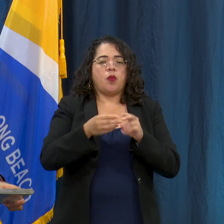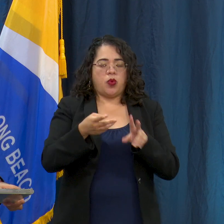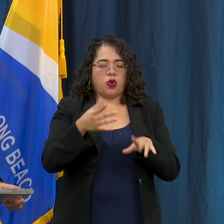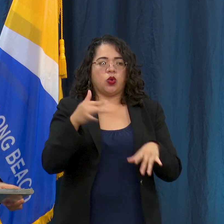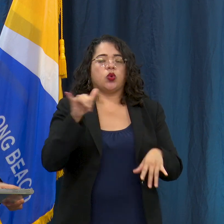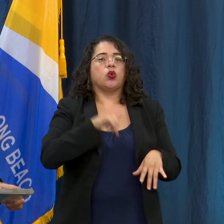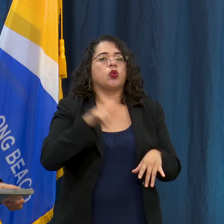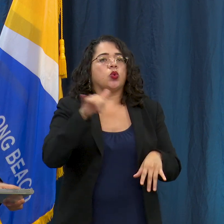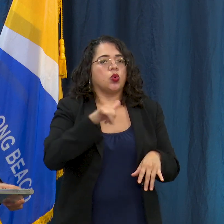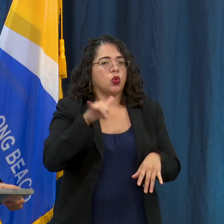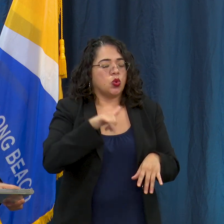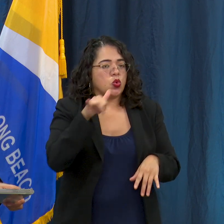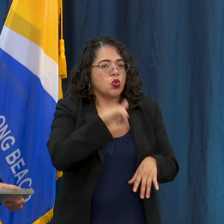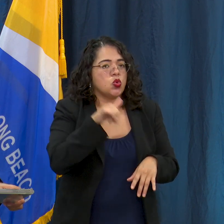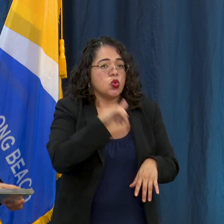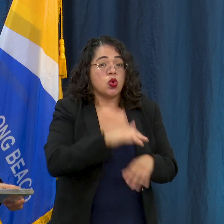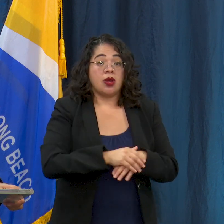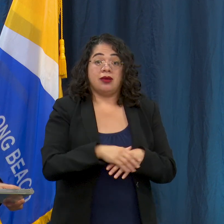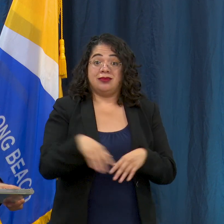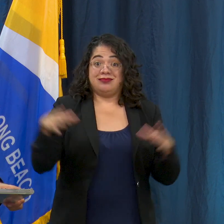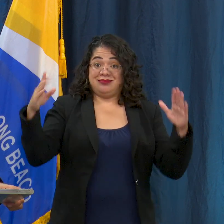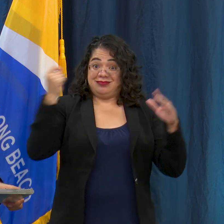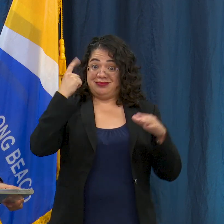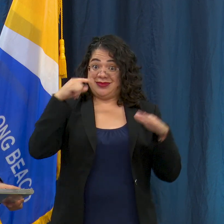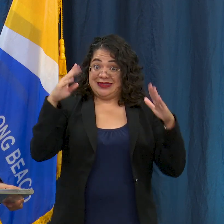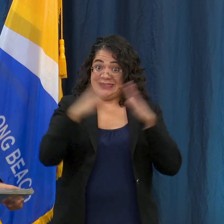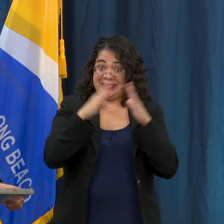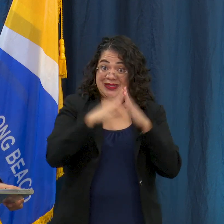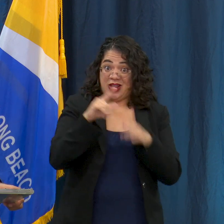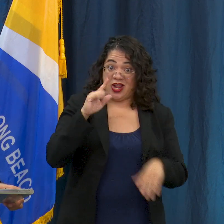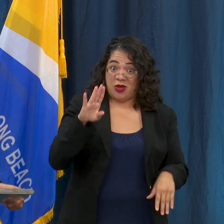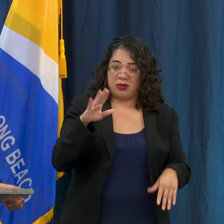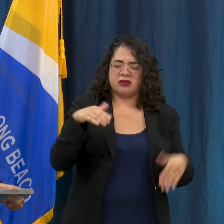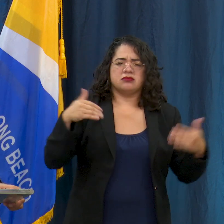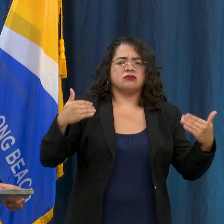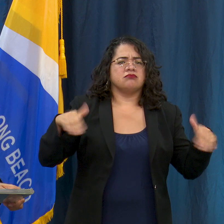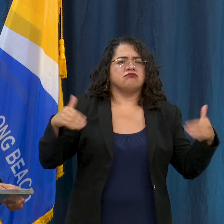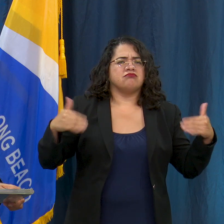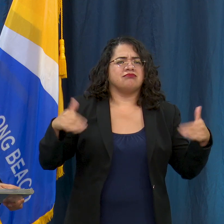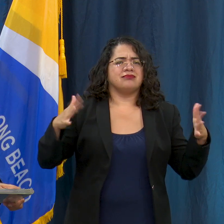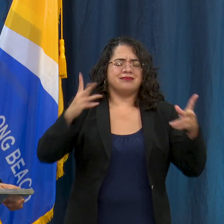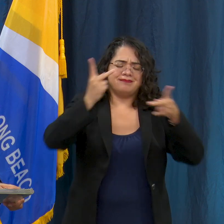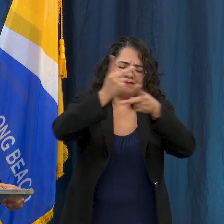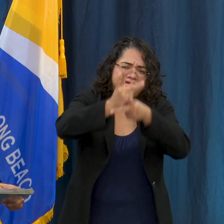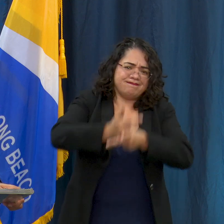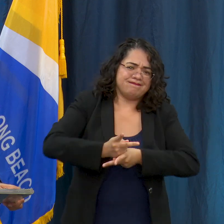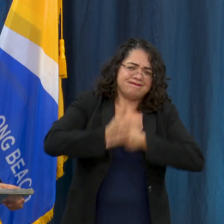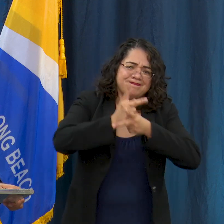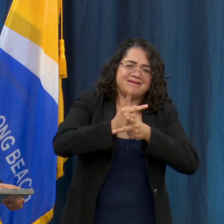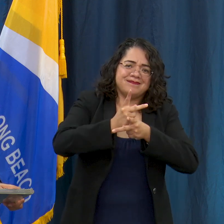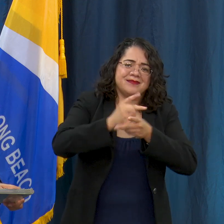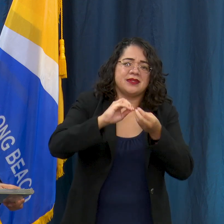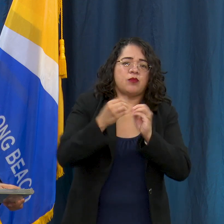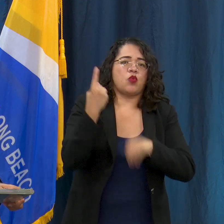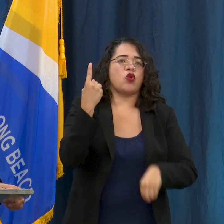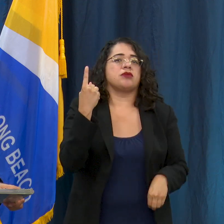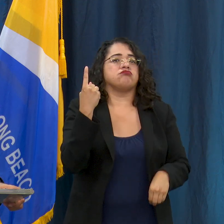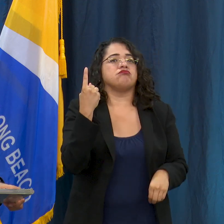been the most cautious public agency in our reopening in the entire region and